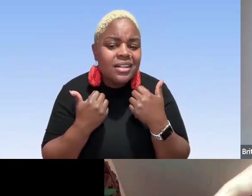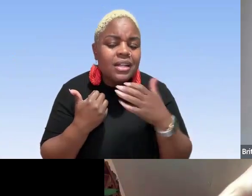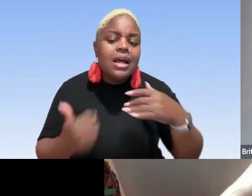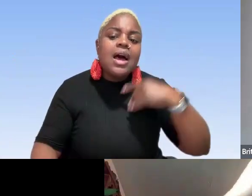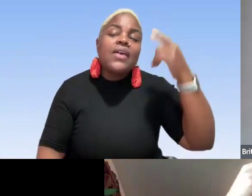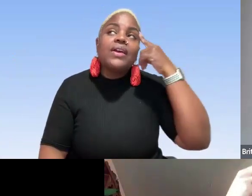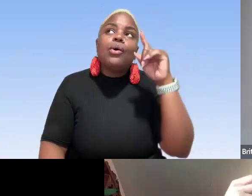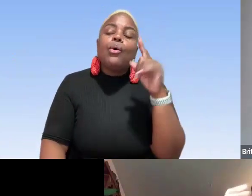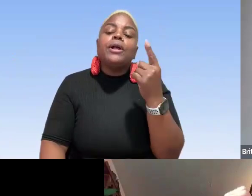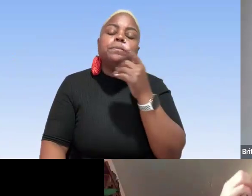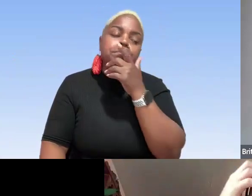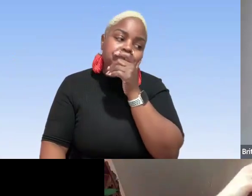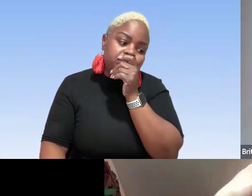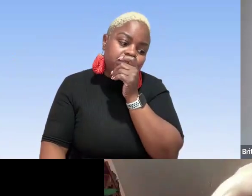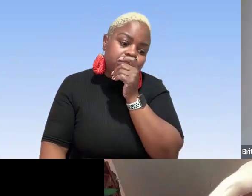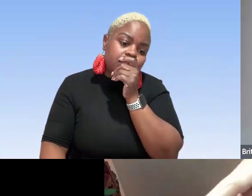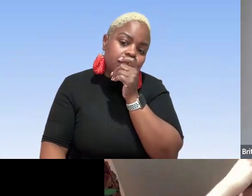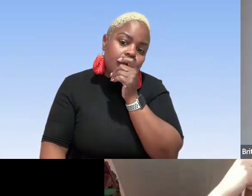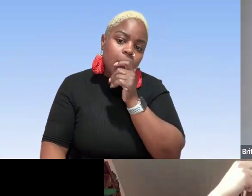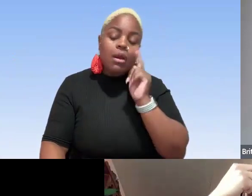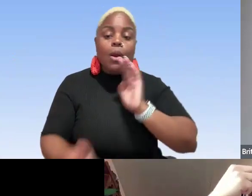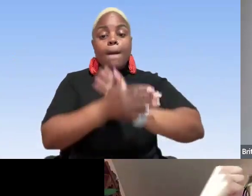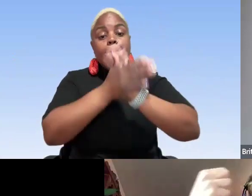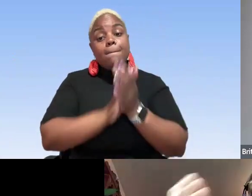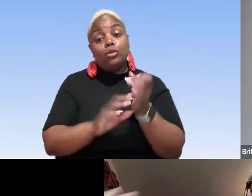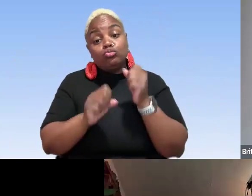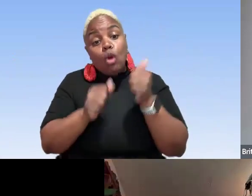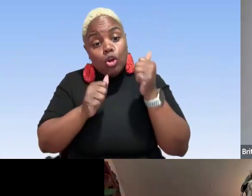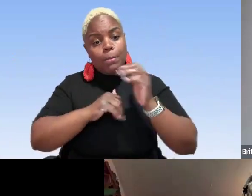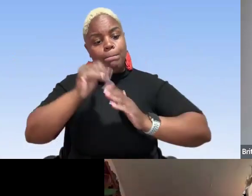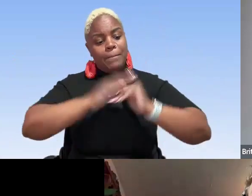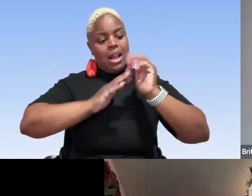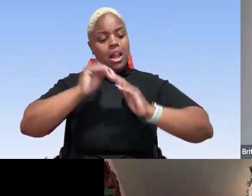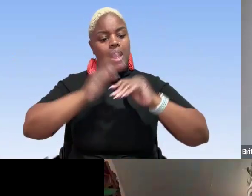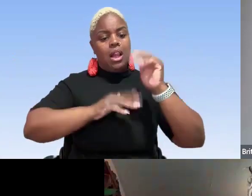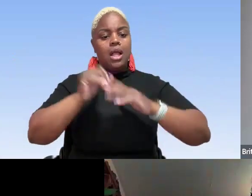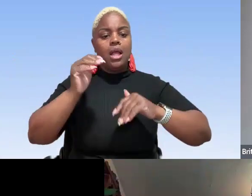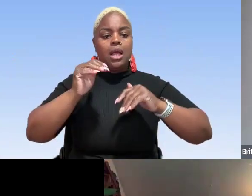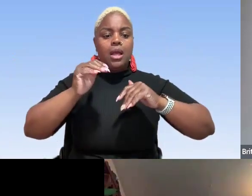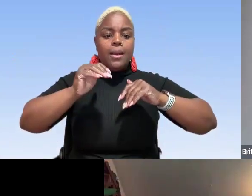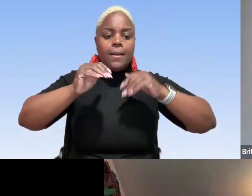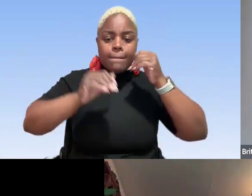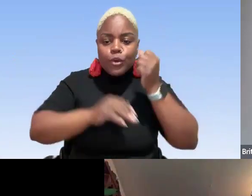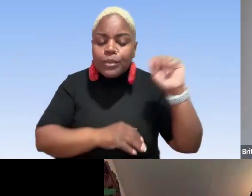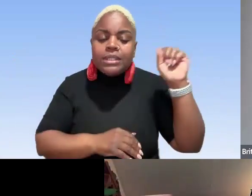movement strong enough to be like, um, exploitative forces, and fascism, and imperialism is to have